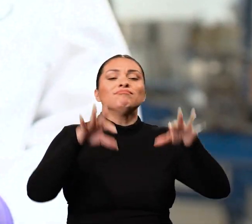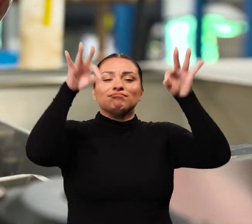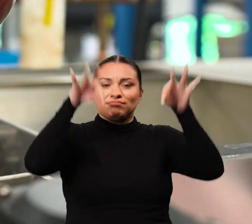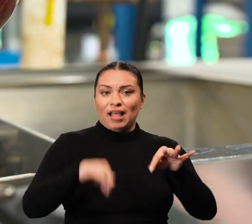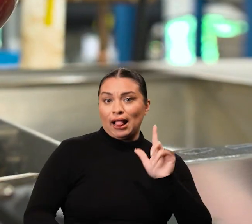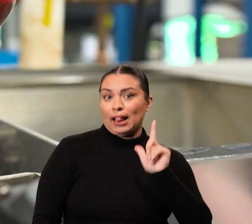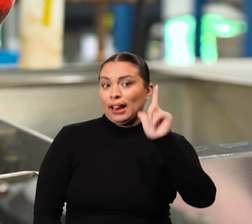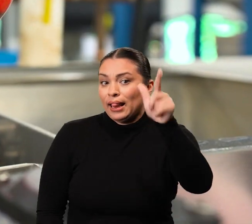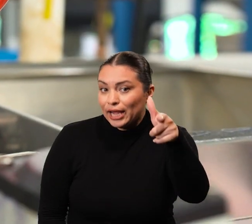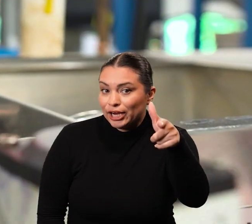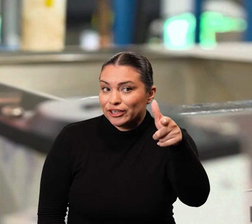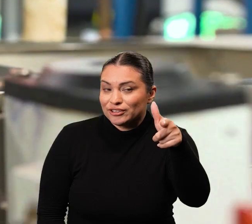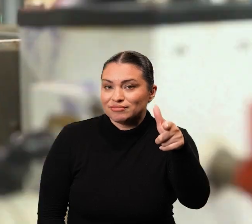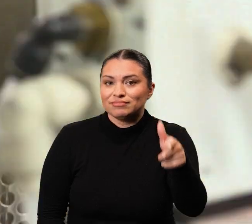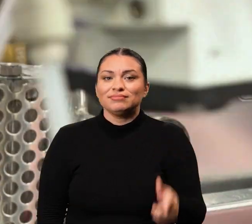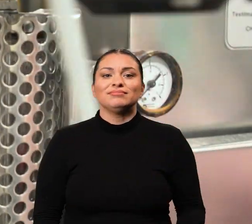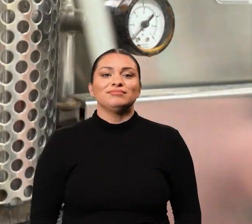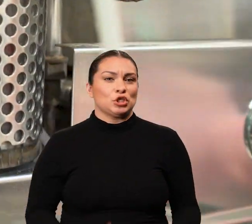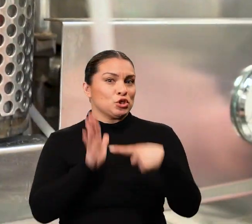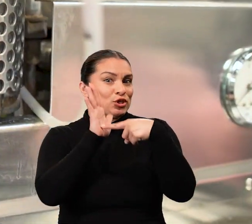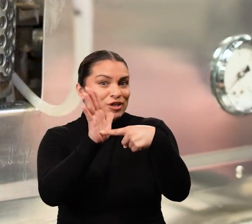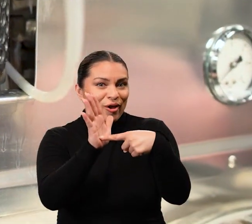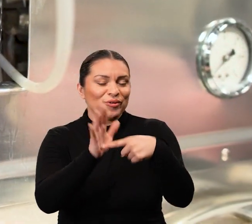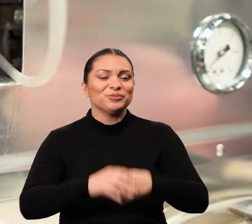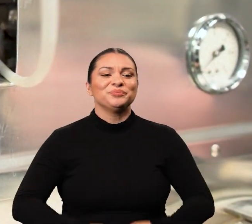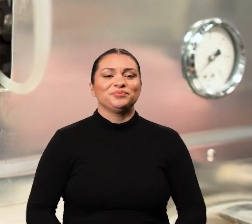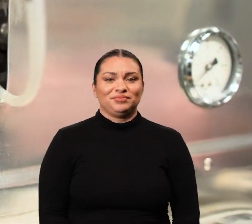One way we do that is to mix the clothing with dye, like you see here.